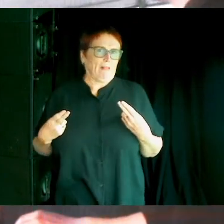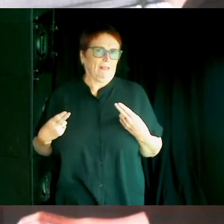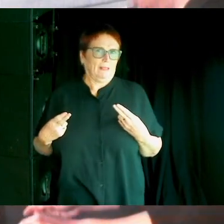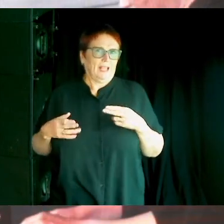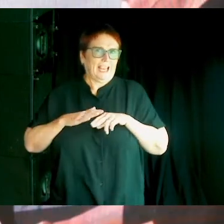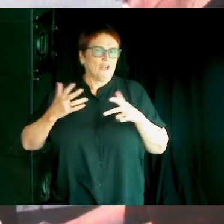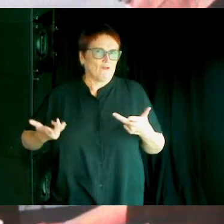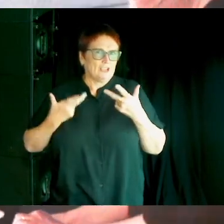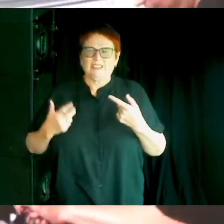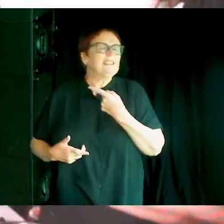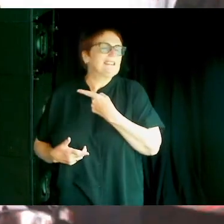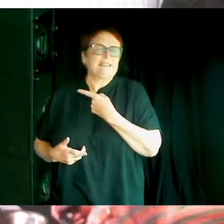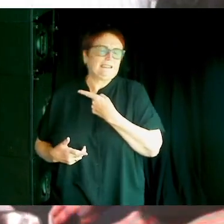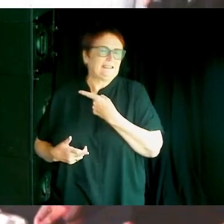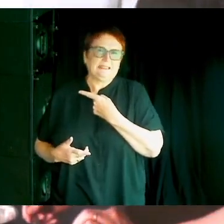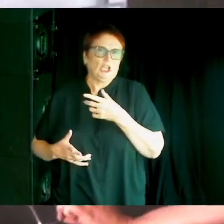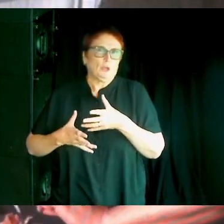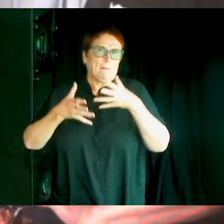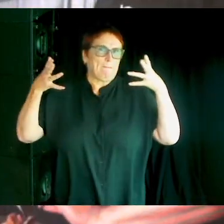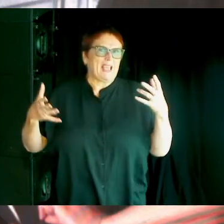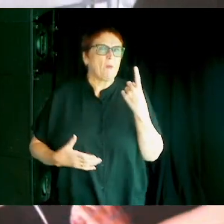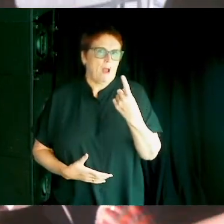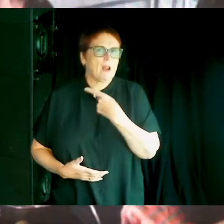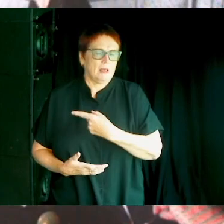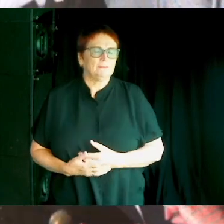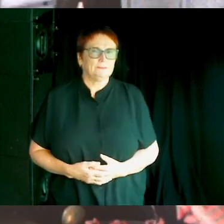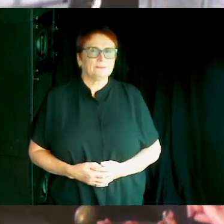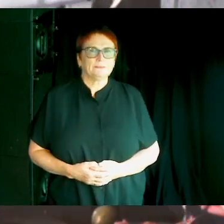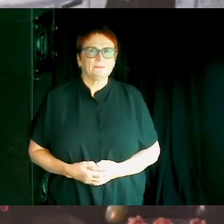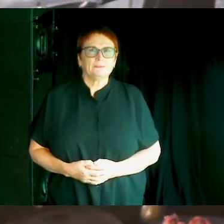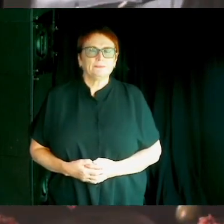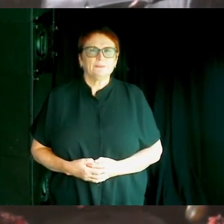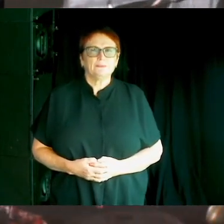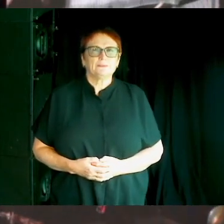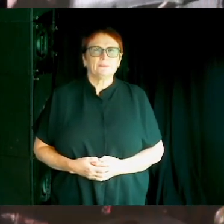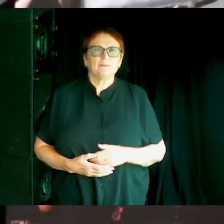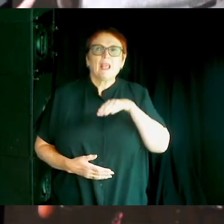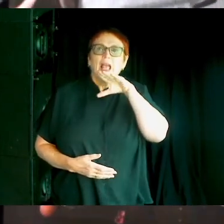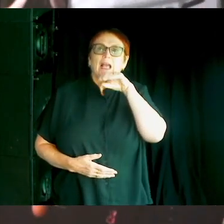so this is not the normal serve definitely so right this is the duck leg so we roast